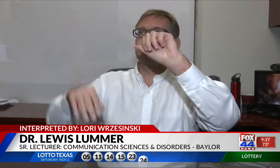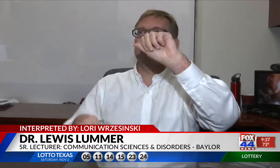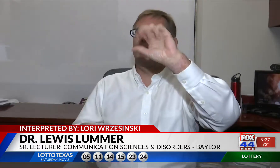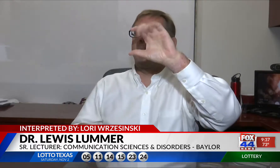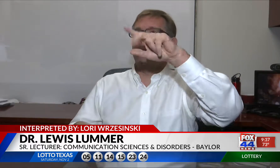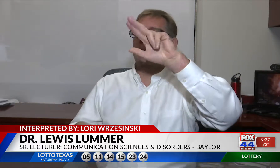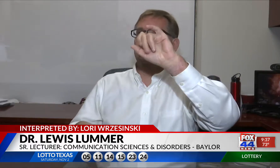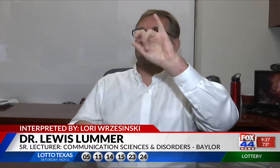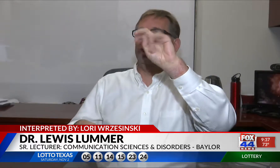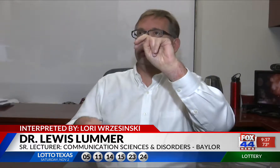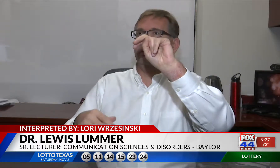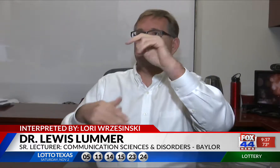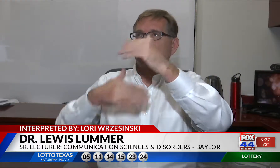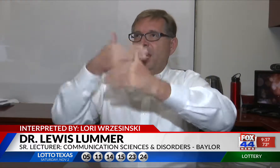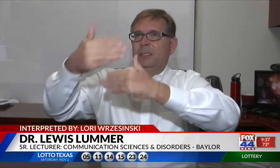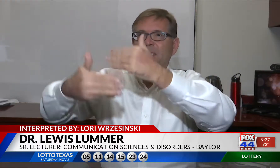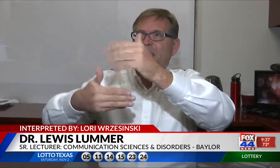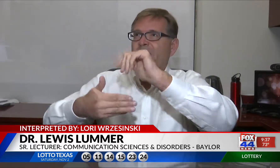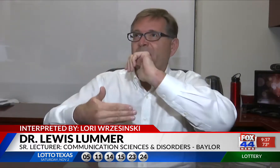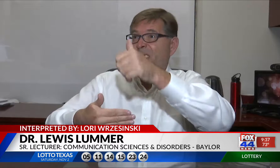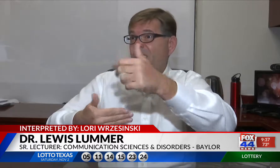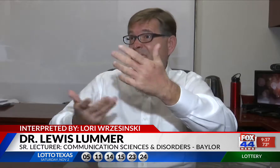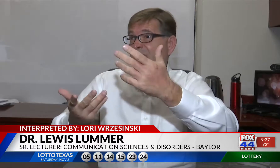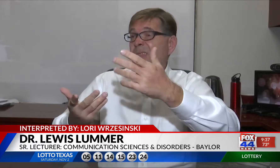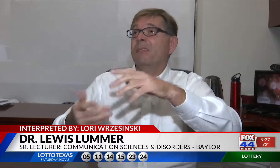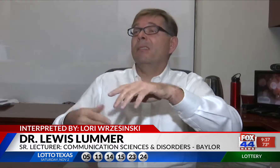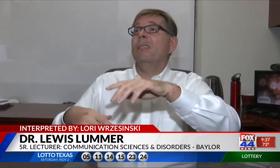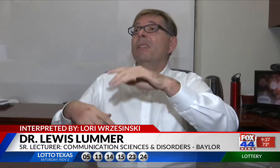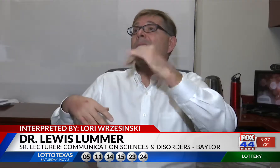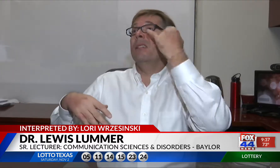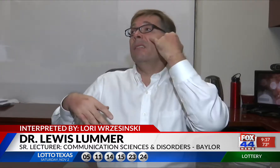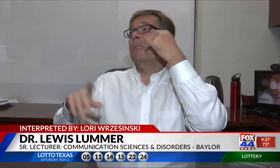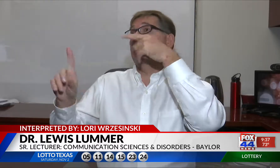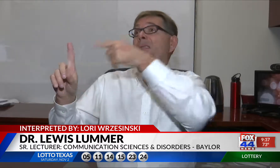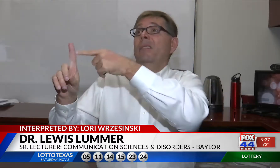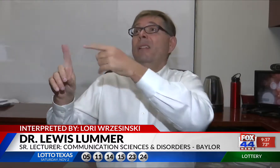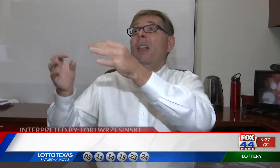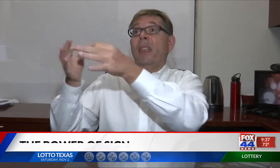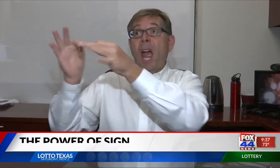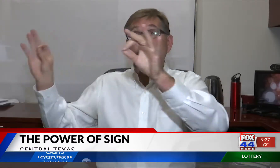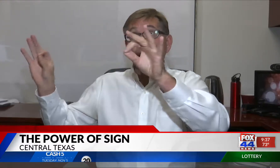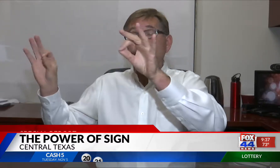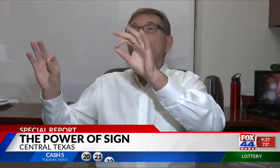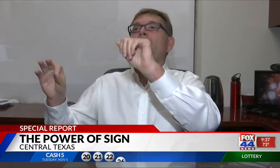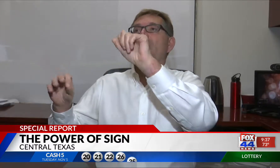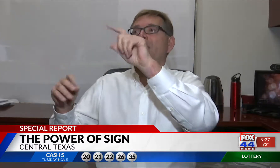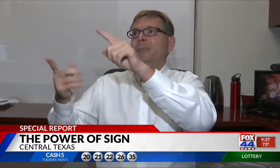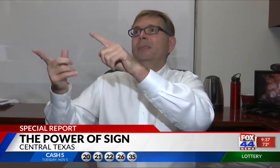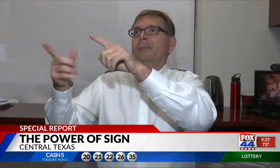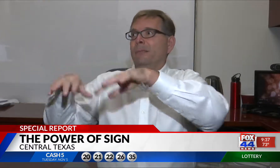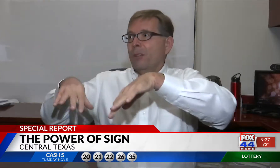acquisition. American Sign Language is actually a language and language acquisition, they are looking to learn language." EXPERTS SAY YOUR BABY